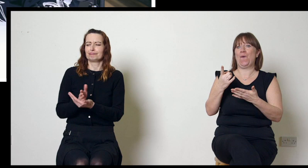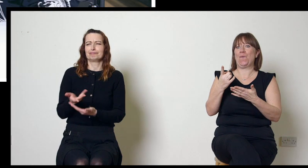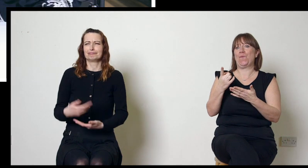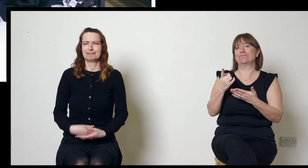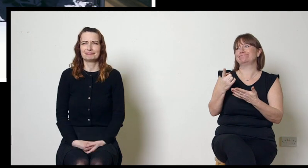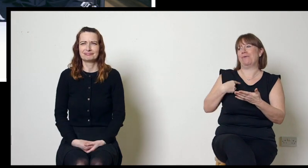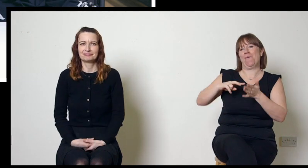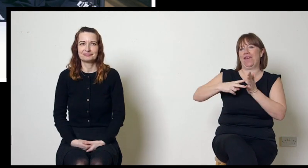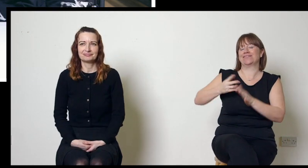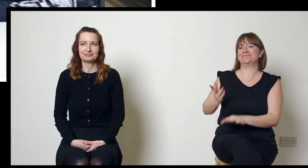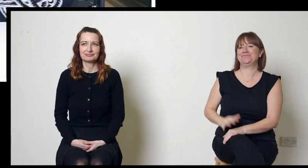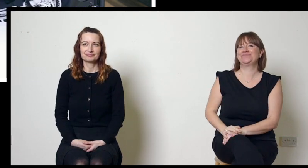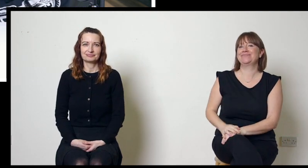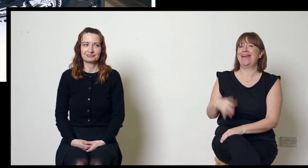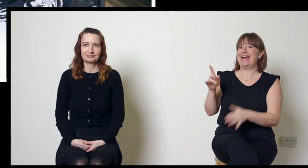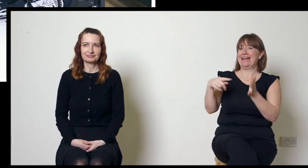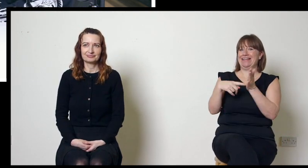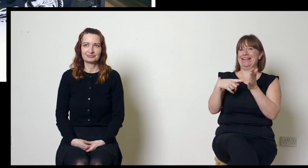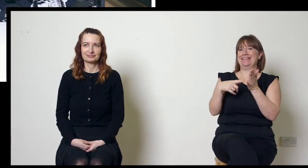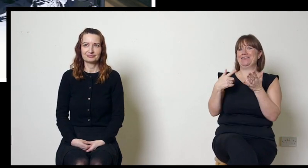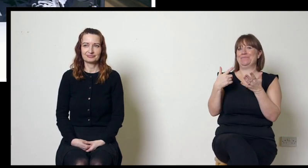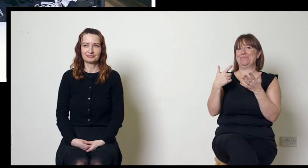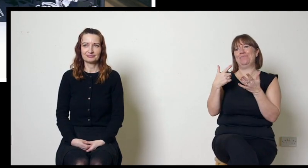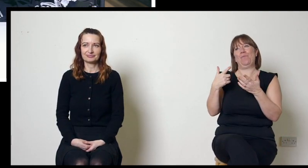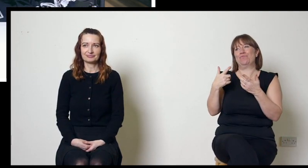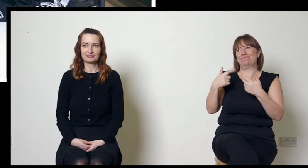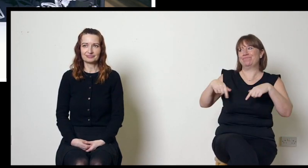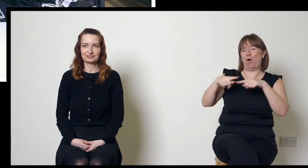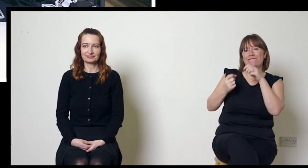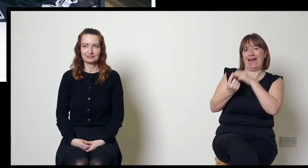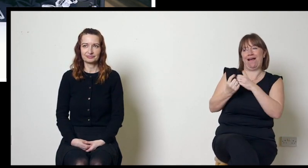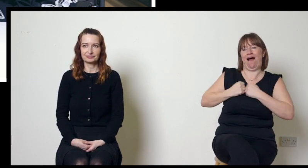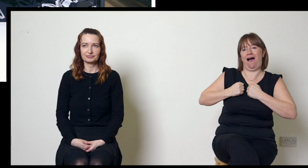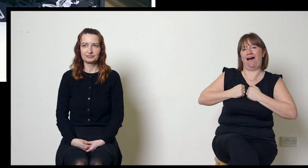I think it's fair to say Talia’s thing wasn't a Peterborough Presents thing. But, it was amazing. No, no, no, it's fine.